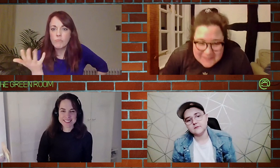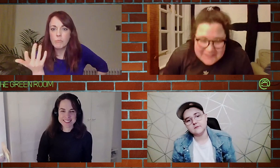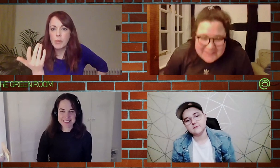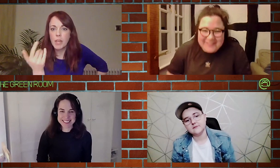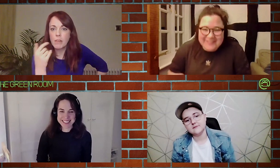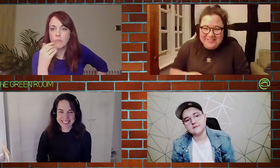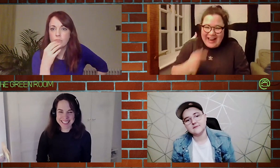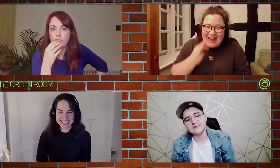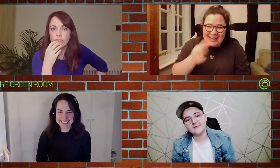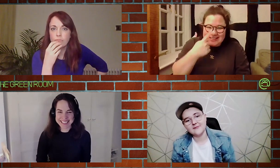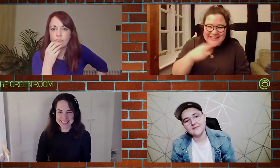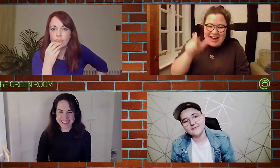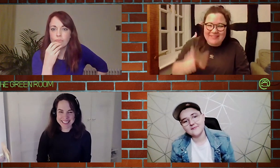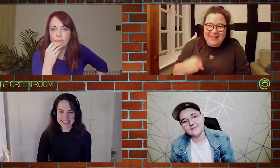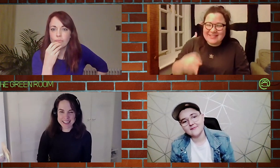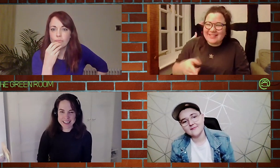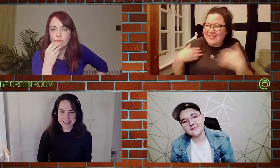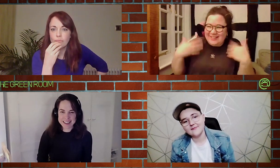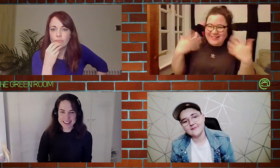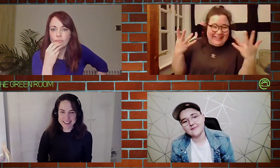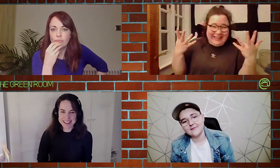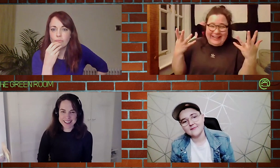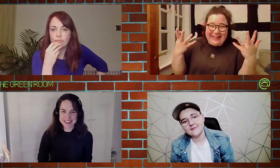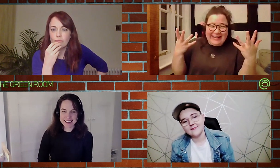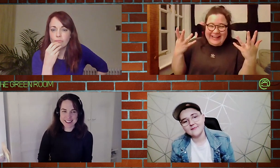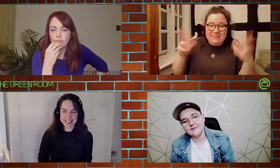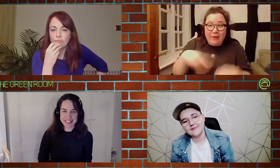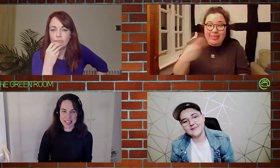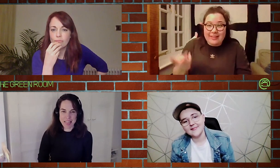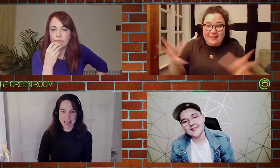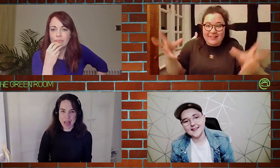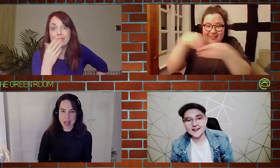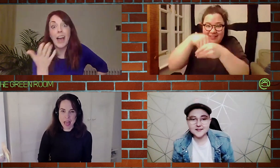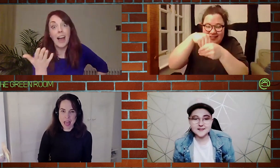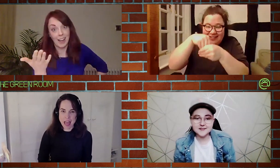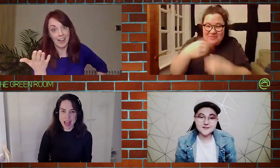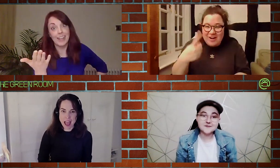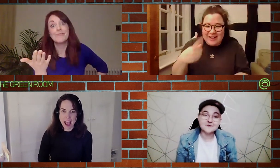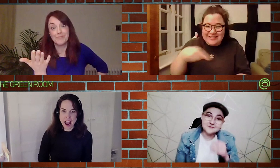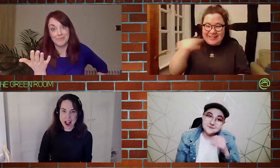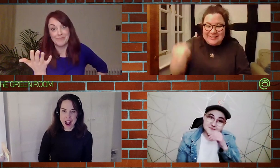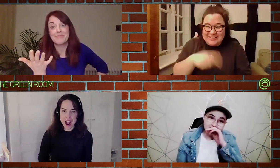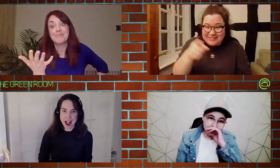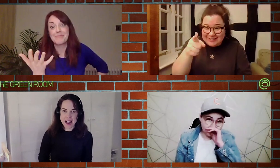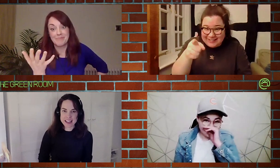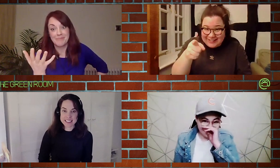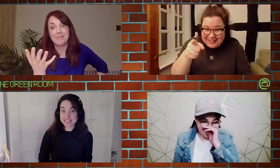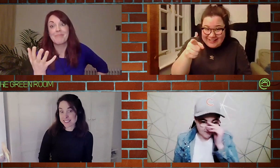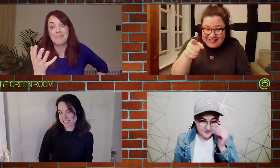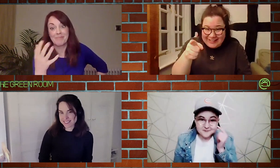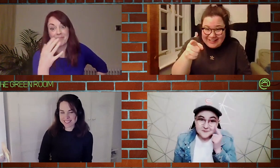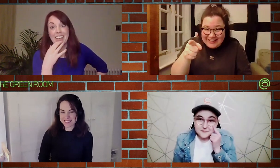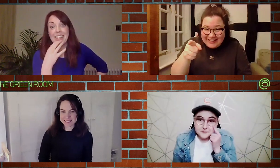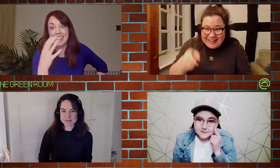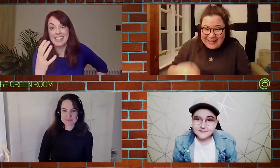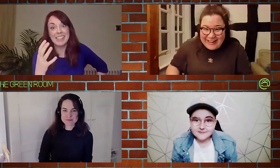Ooooh. Asking a Thai person that. Both. Both in one. Sweet and savory in one.